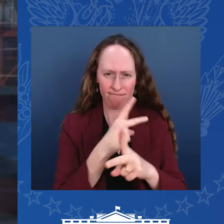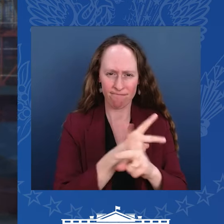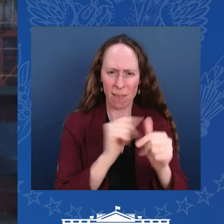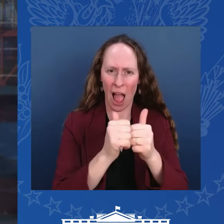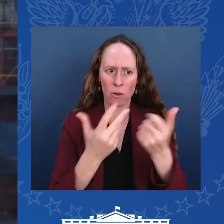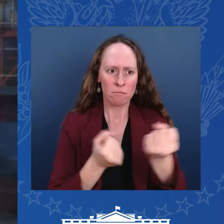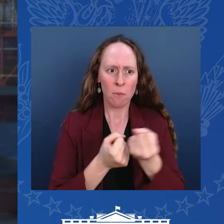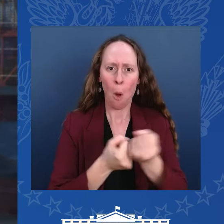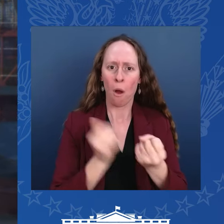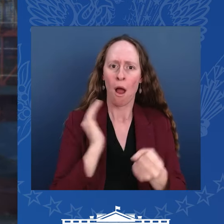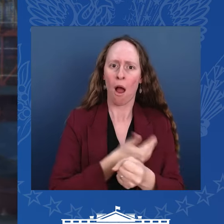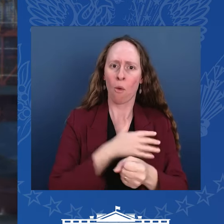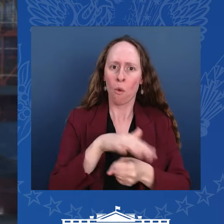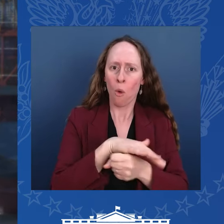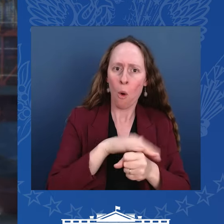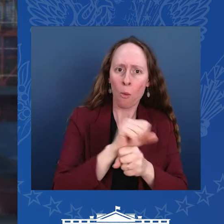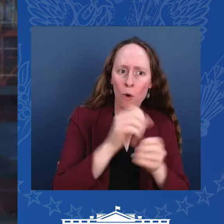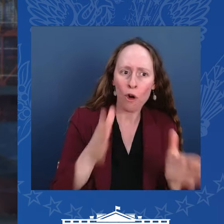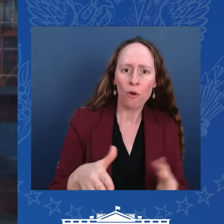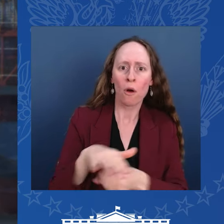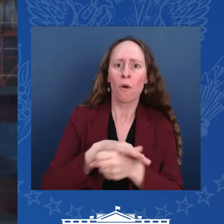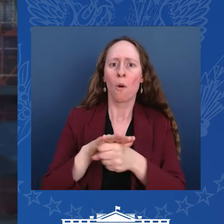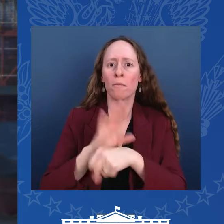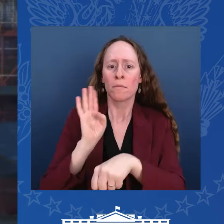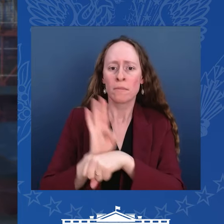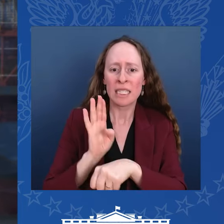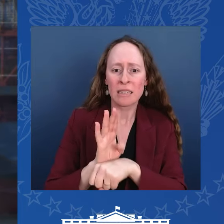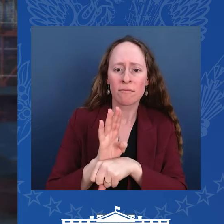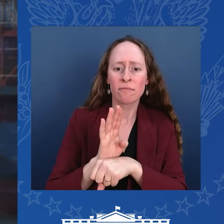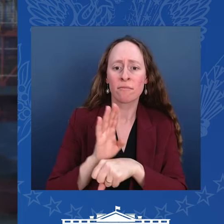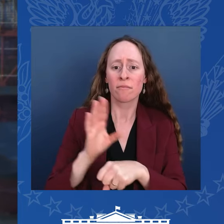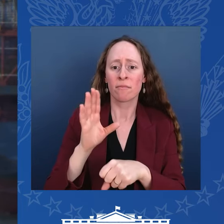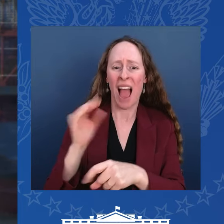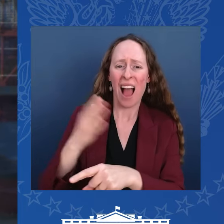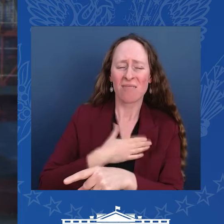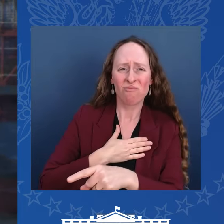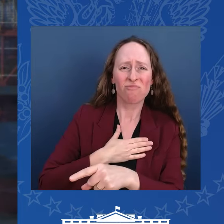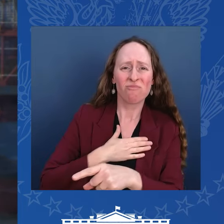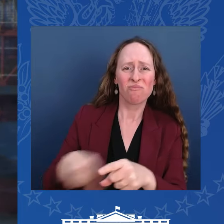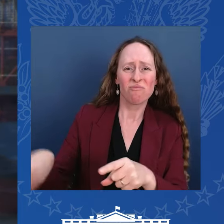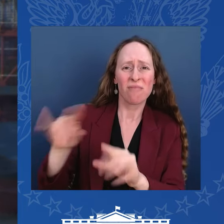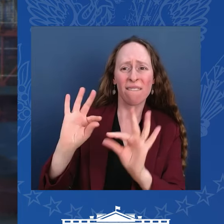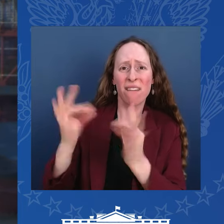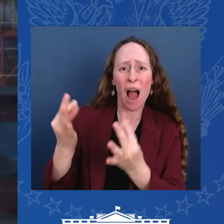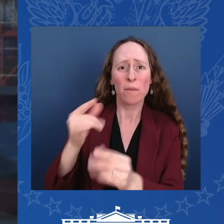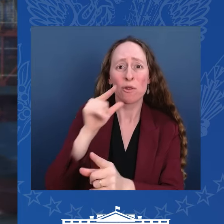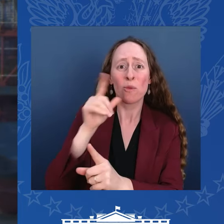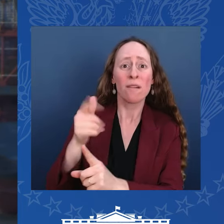And my answer is simple. It's because we have the best workers on the planet, and because I have the best partners